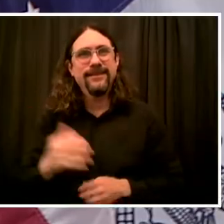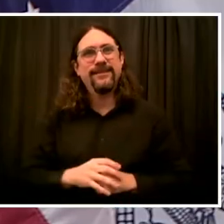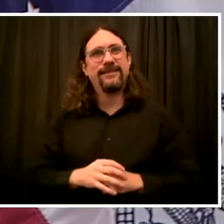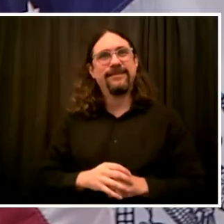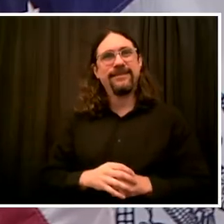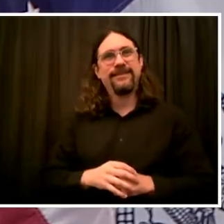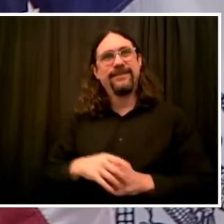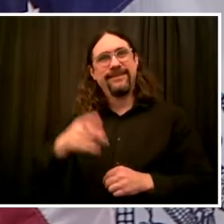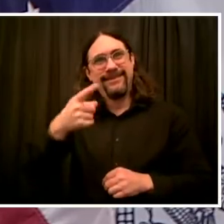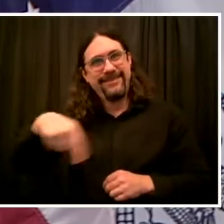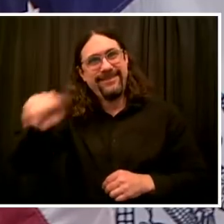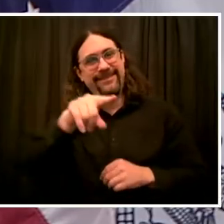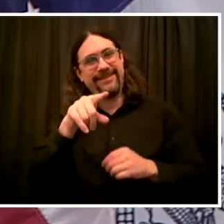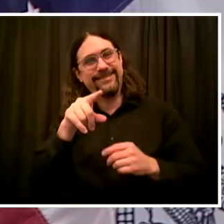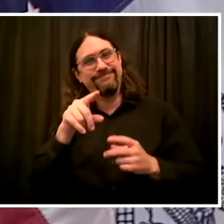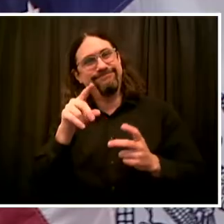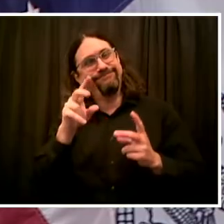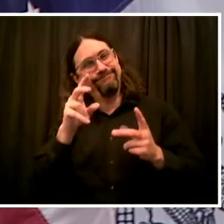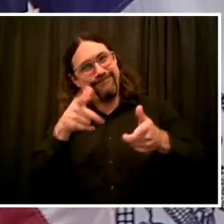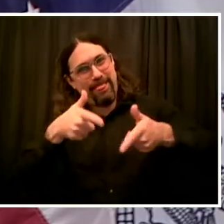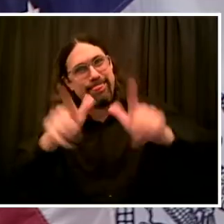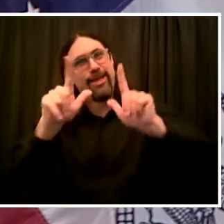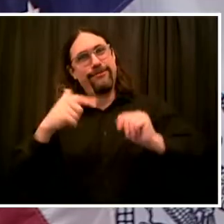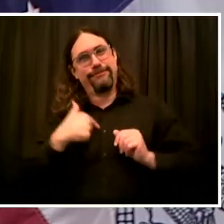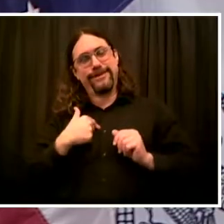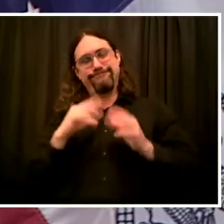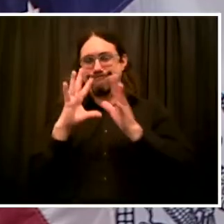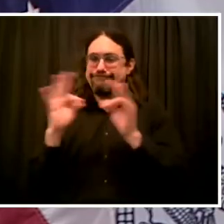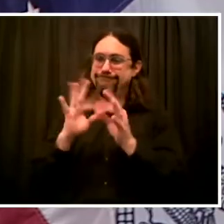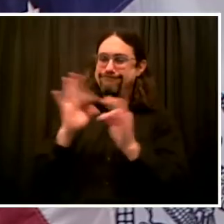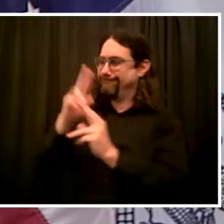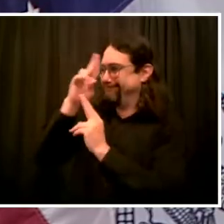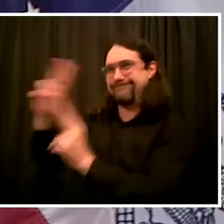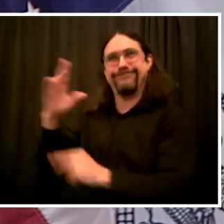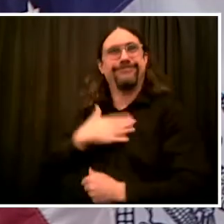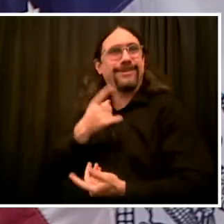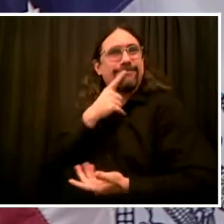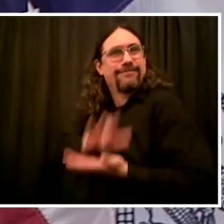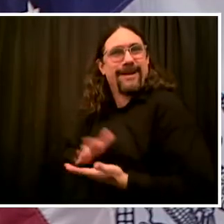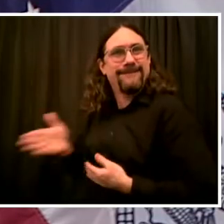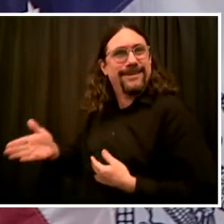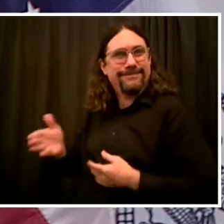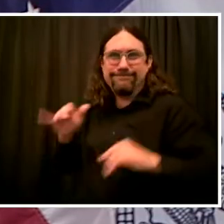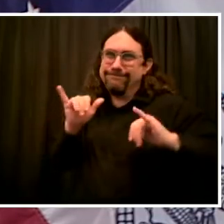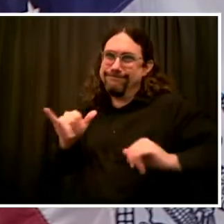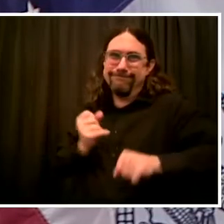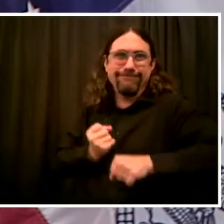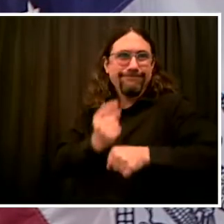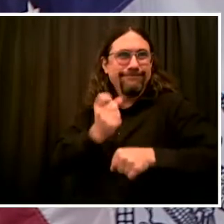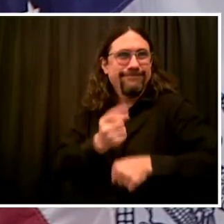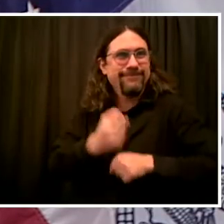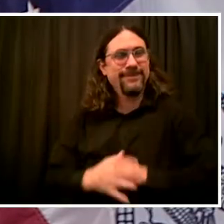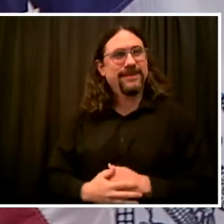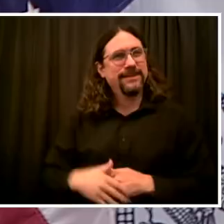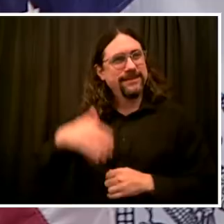THANK YOU TO ALL THE PEOPLE IN NEW YRKO ITCYFO R GIVING ME THE